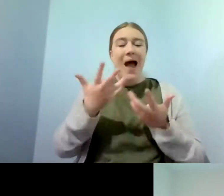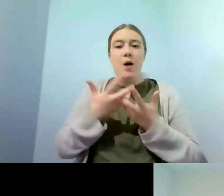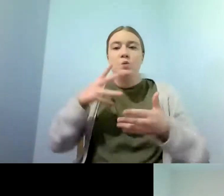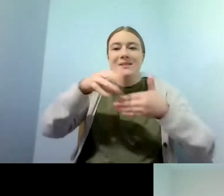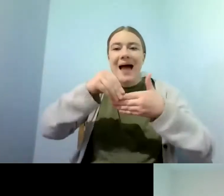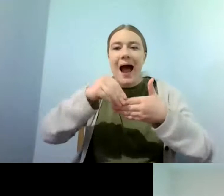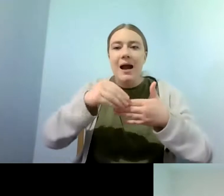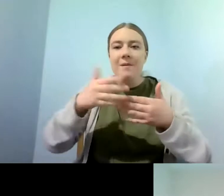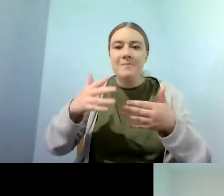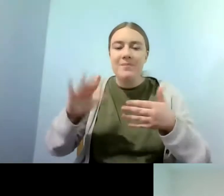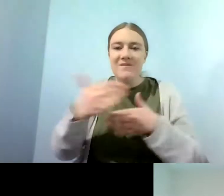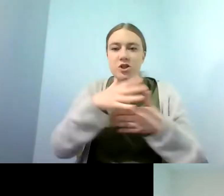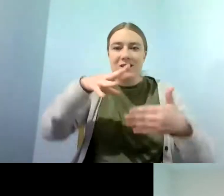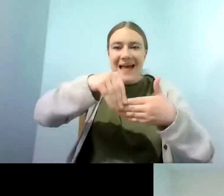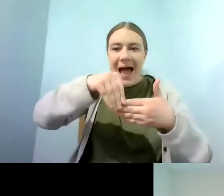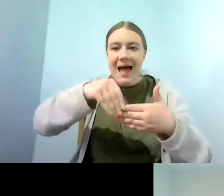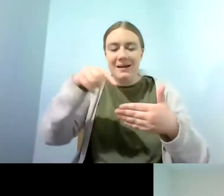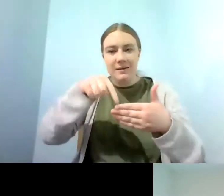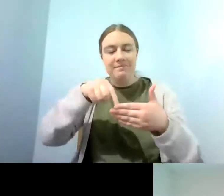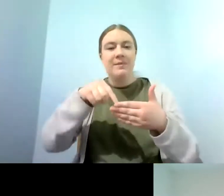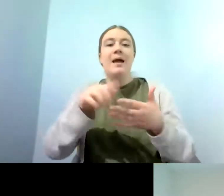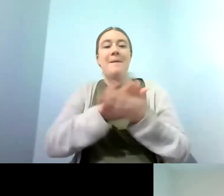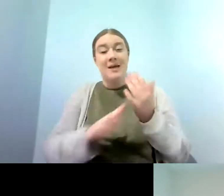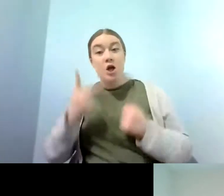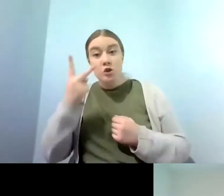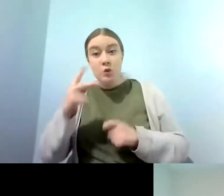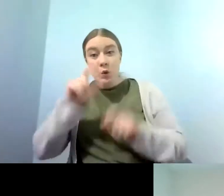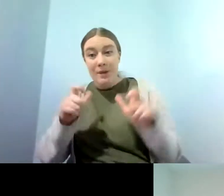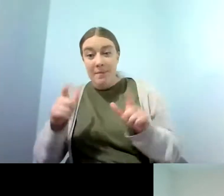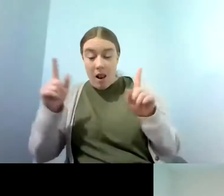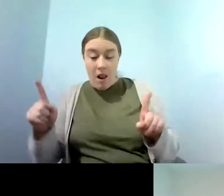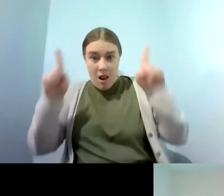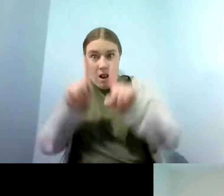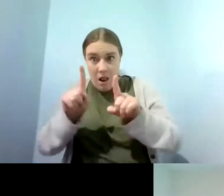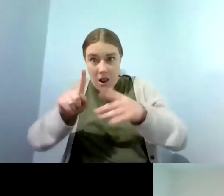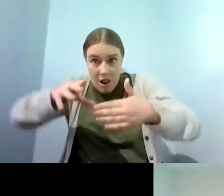and tagging fish requires two people to be very close together and unfortunately due